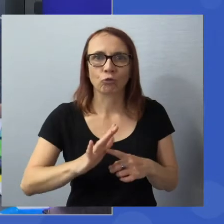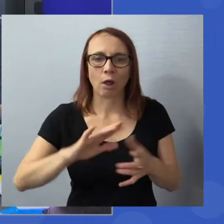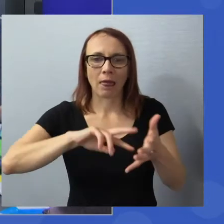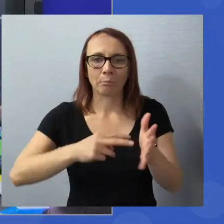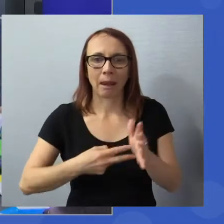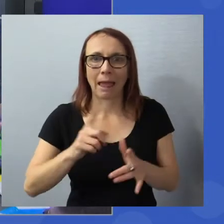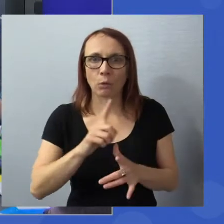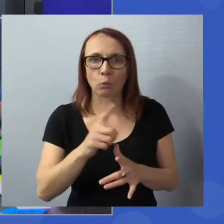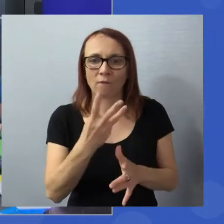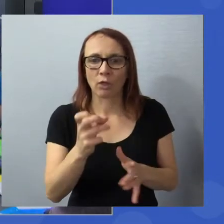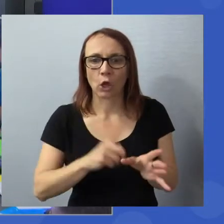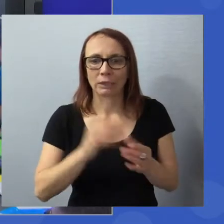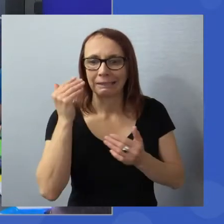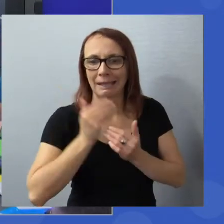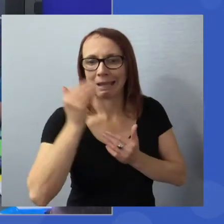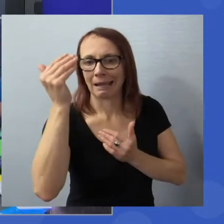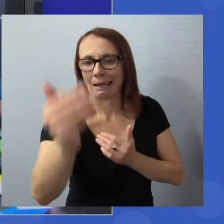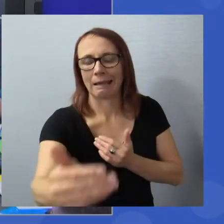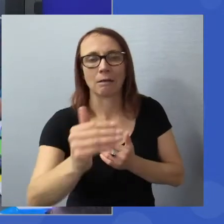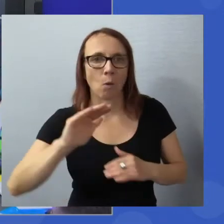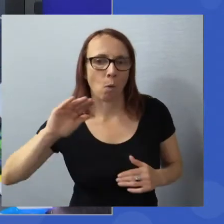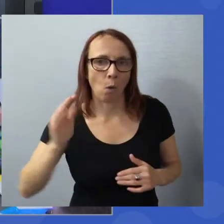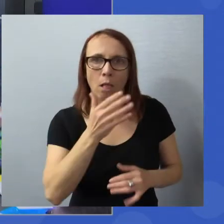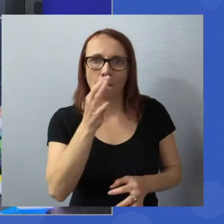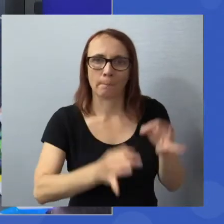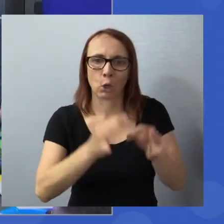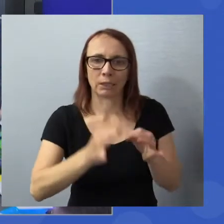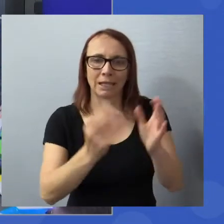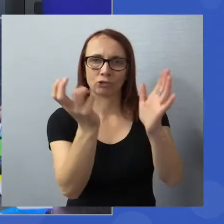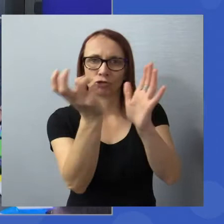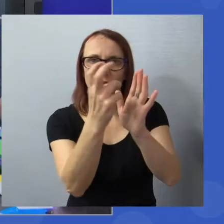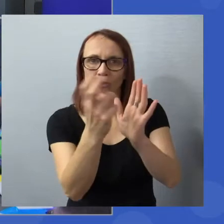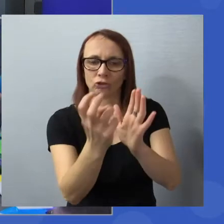years which politicians from every party signs up to and the plan will deliver as